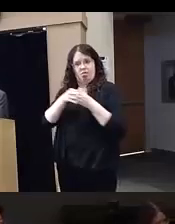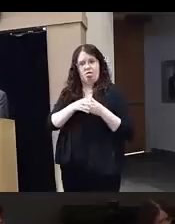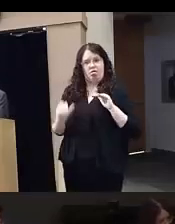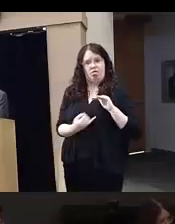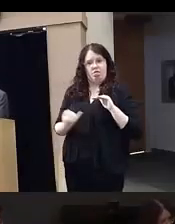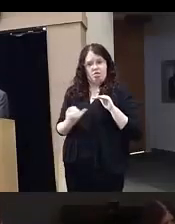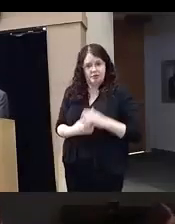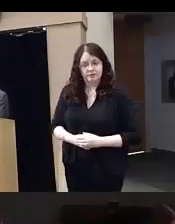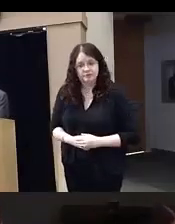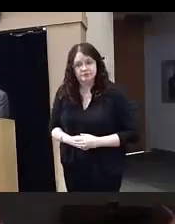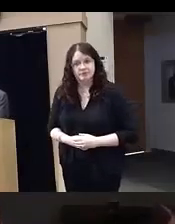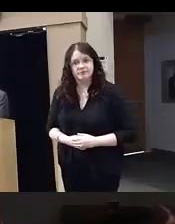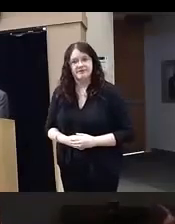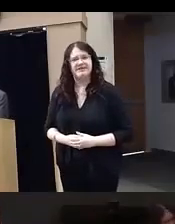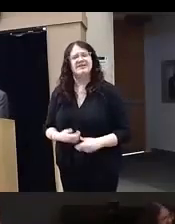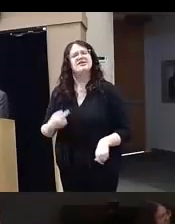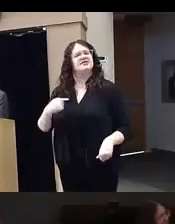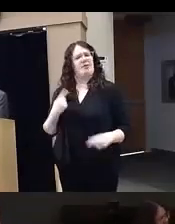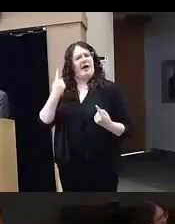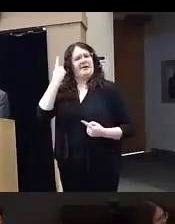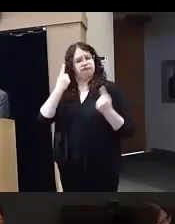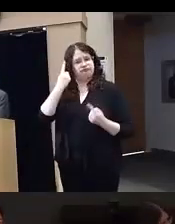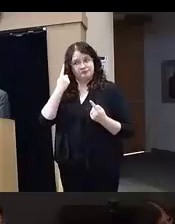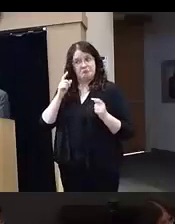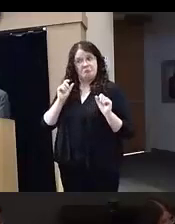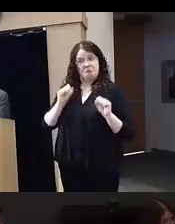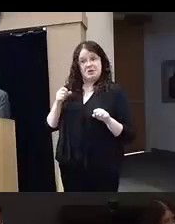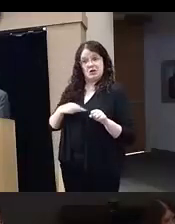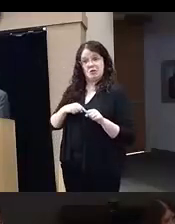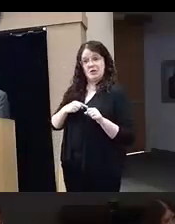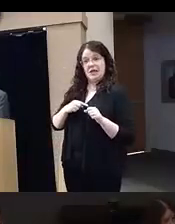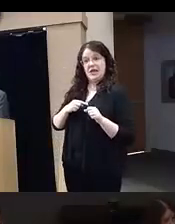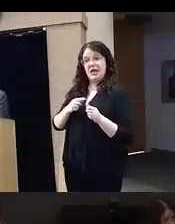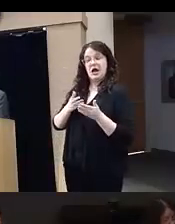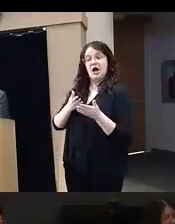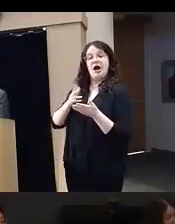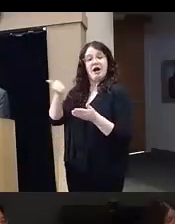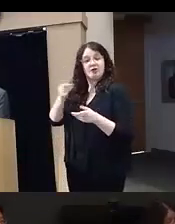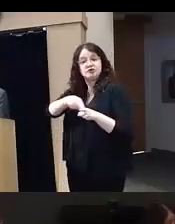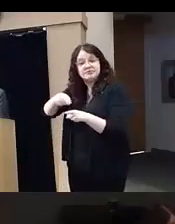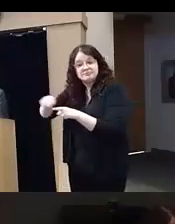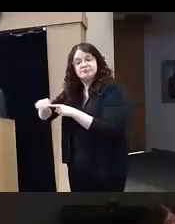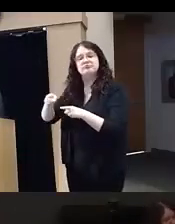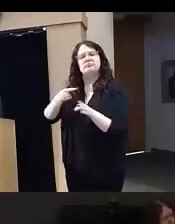having was that can we develop more Bridge across the Specialties disciplines and also